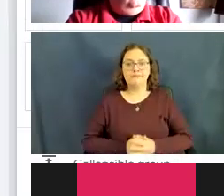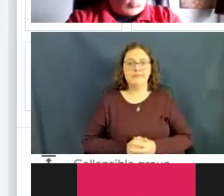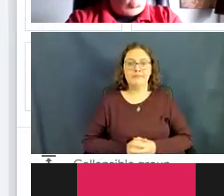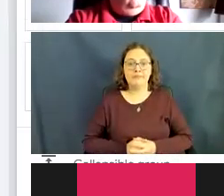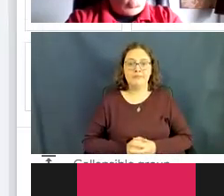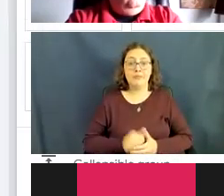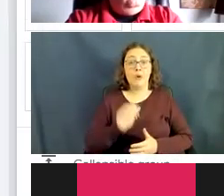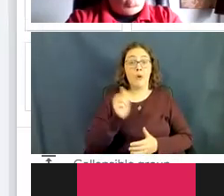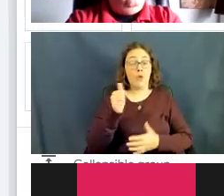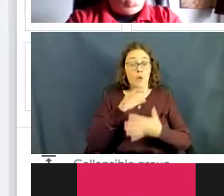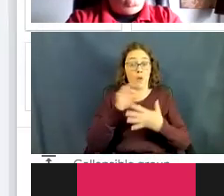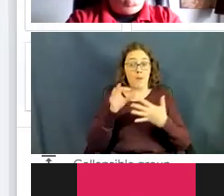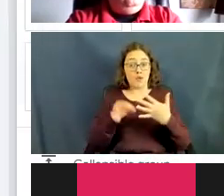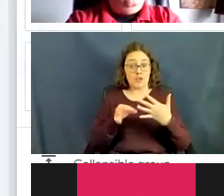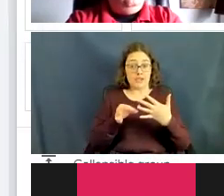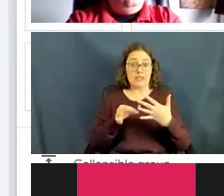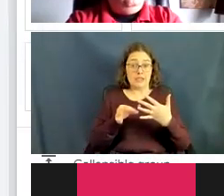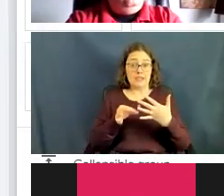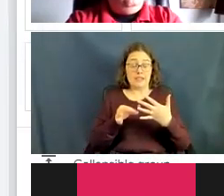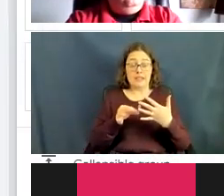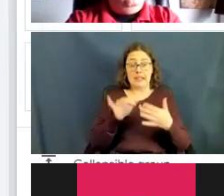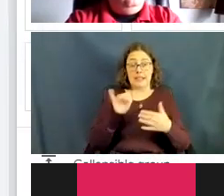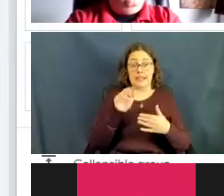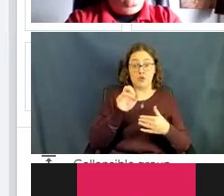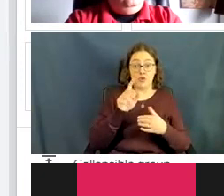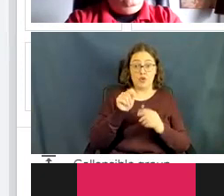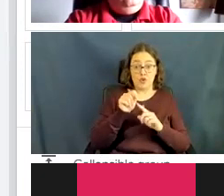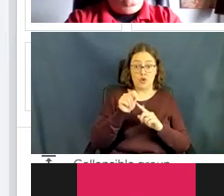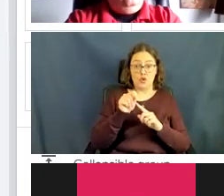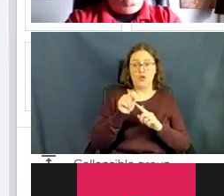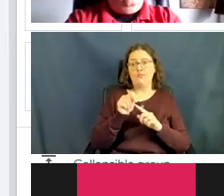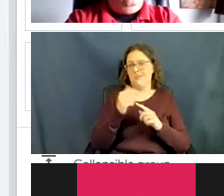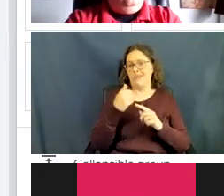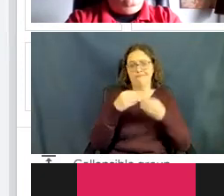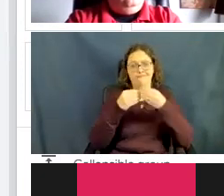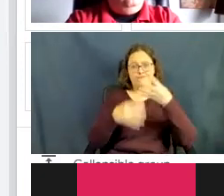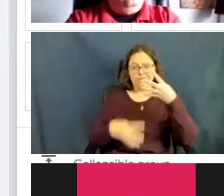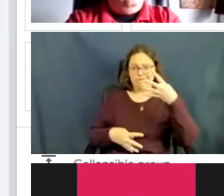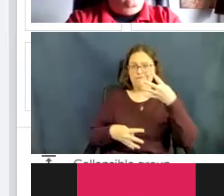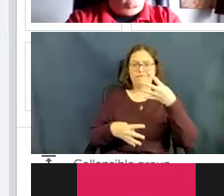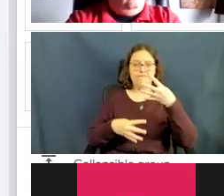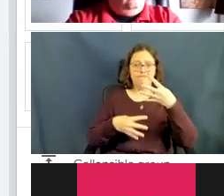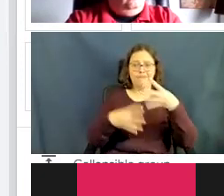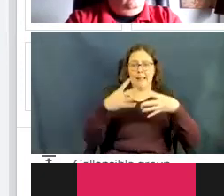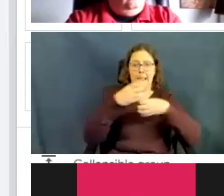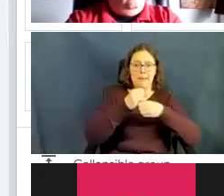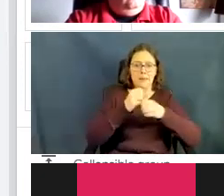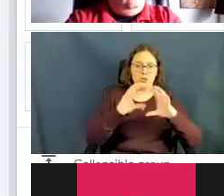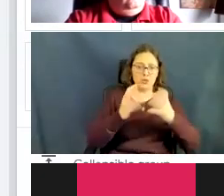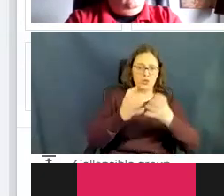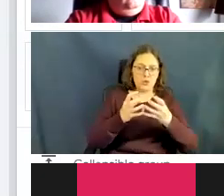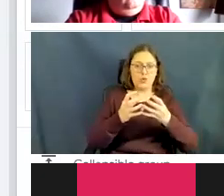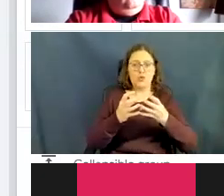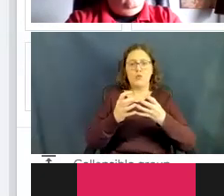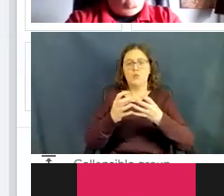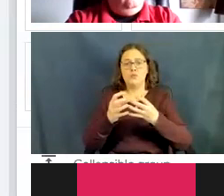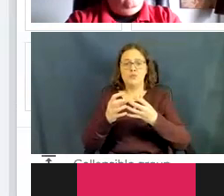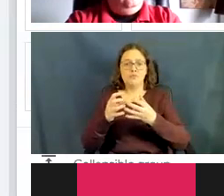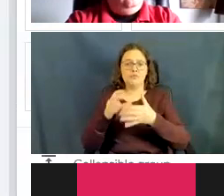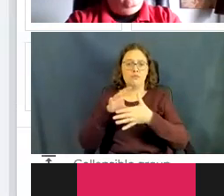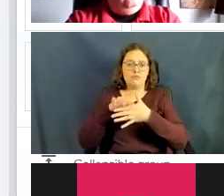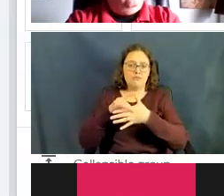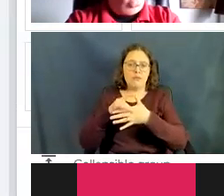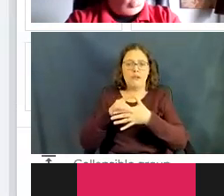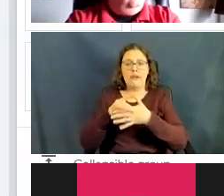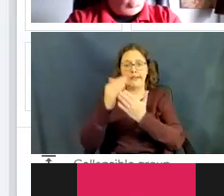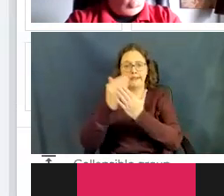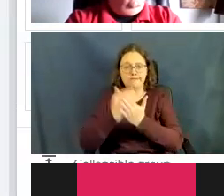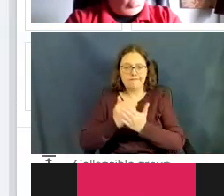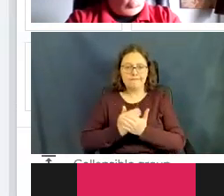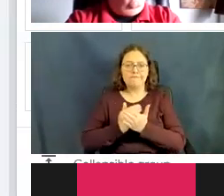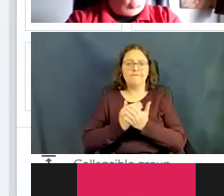If you think you are done and you publish it and a week later you go oh shoot, I forgot